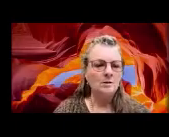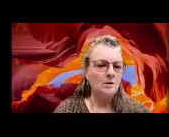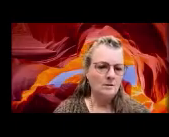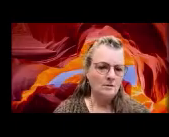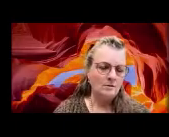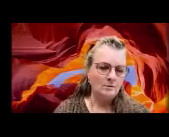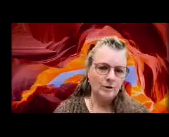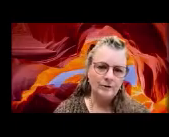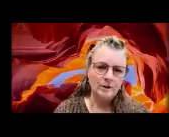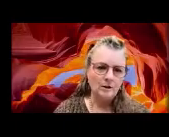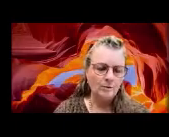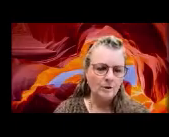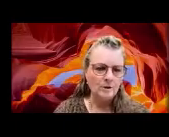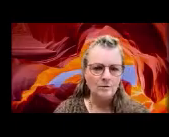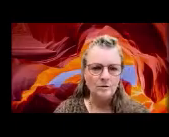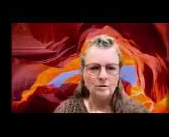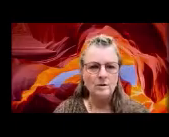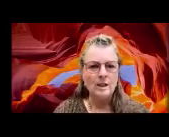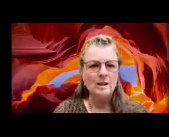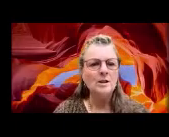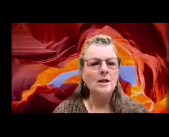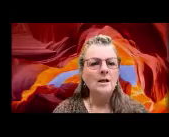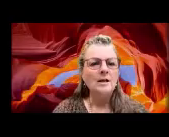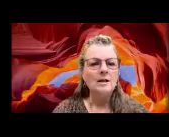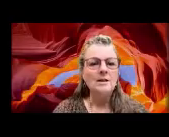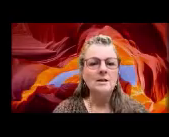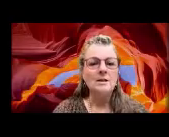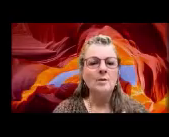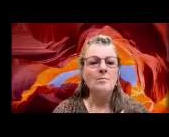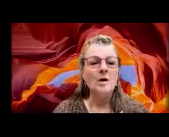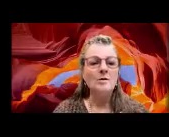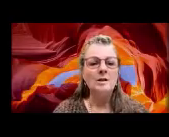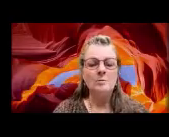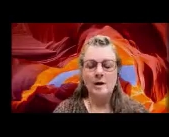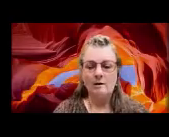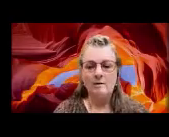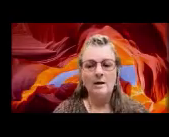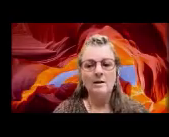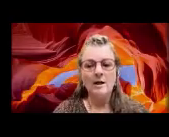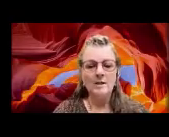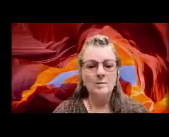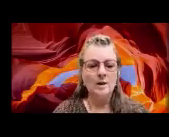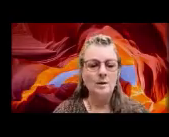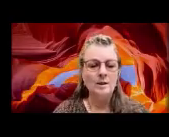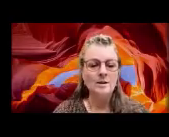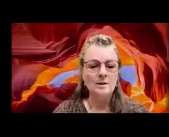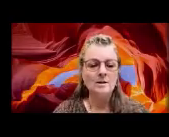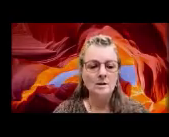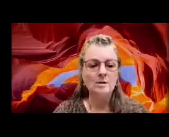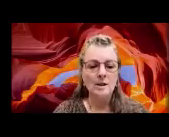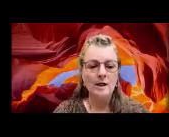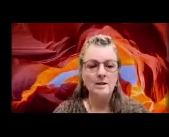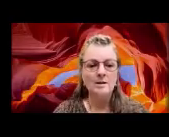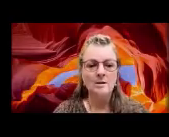you know, brief adult, preschool, school age. This is their most impairing aspect. But this is also a diagnostic